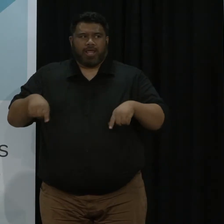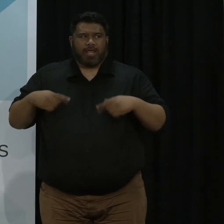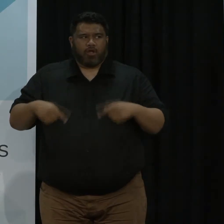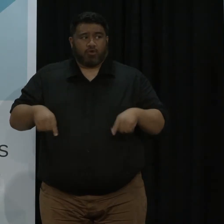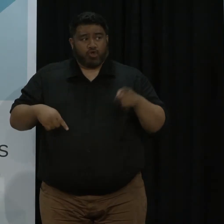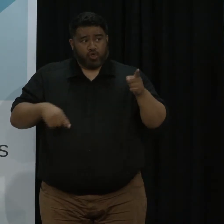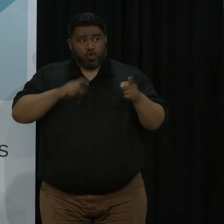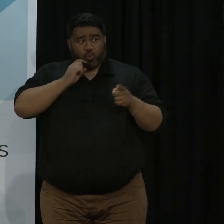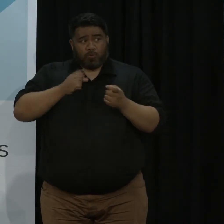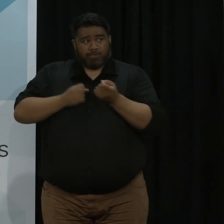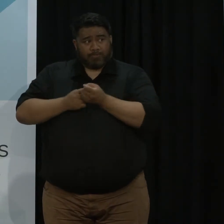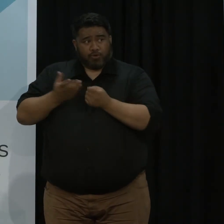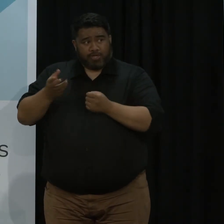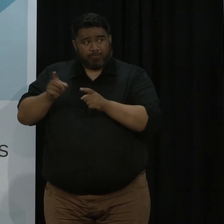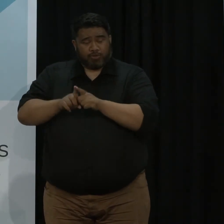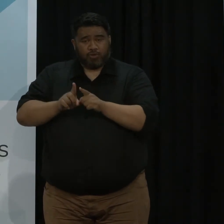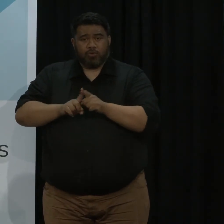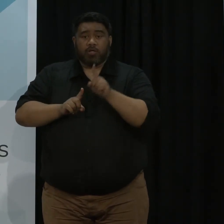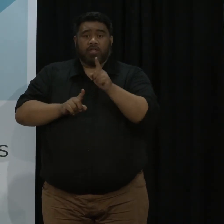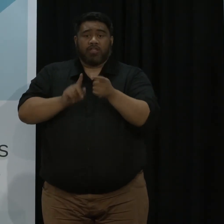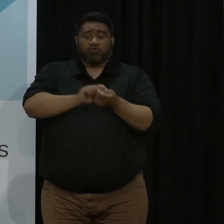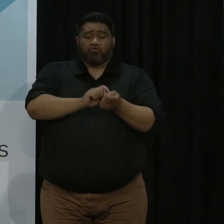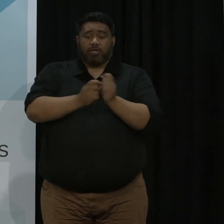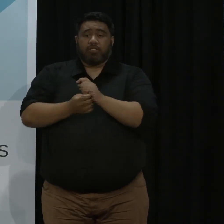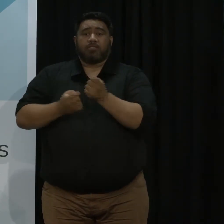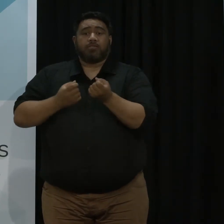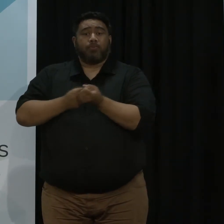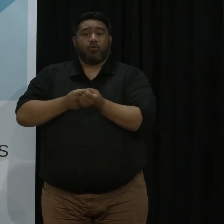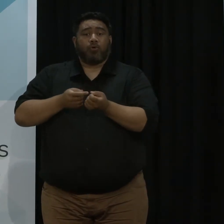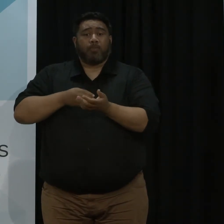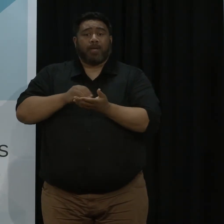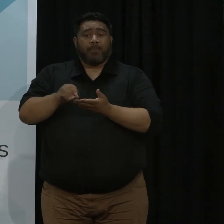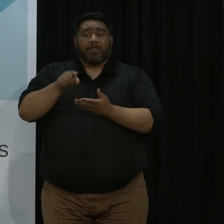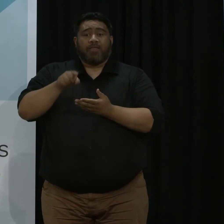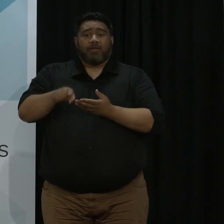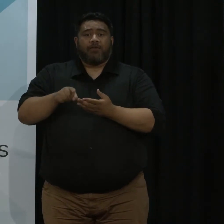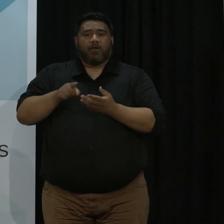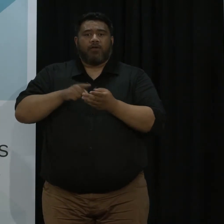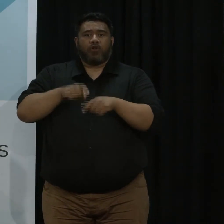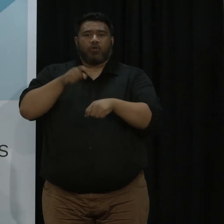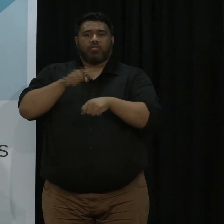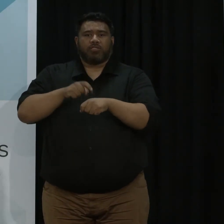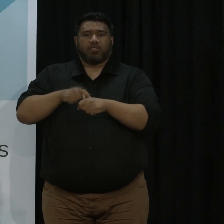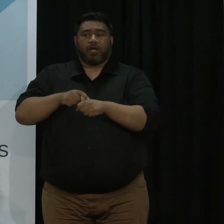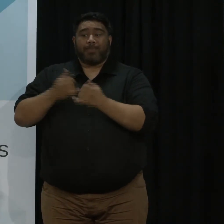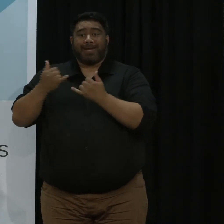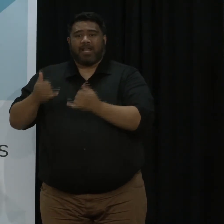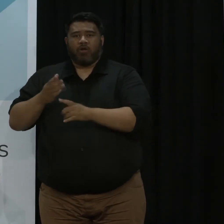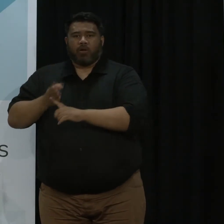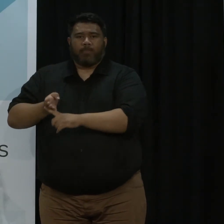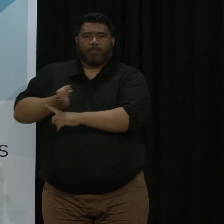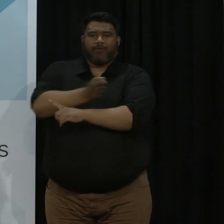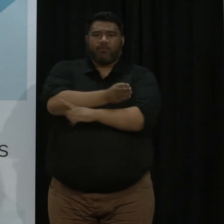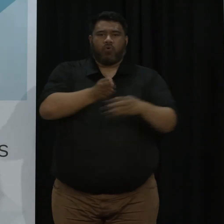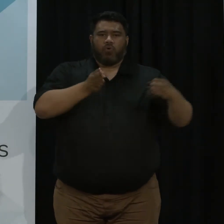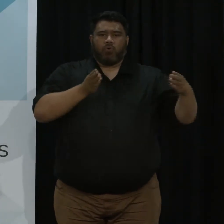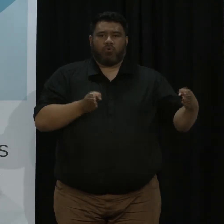they don't have customers because they are not allowed t. Will they also get the support payment.